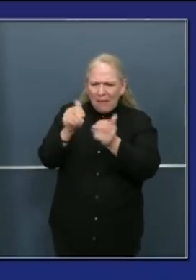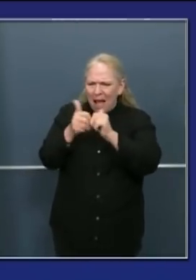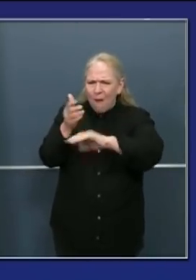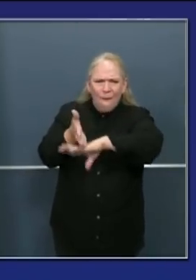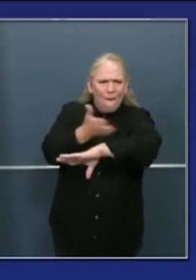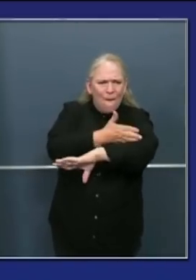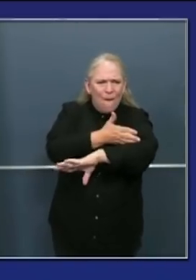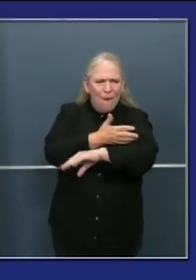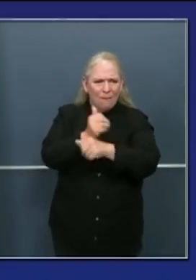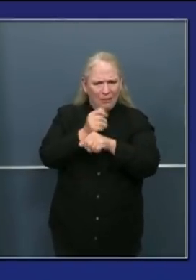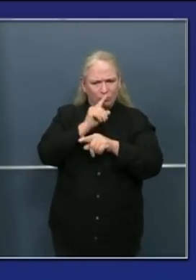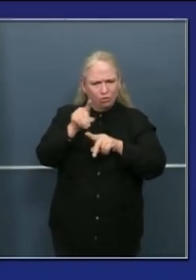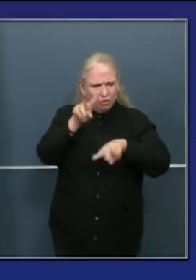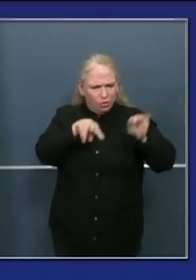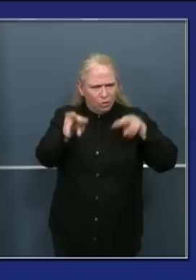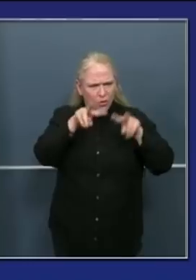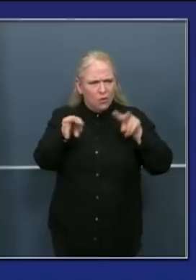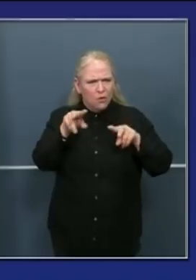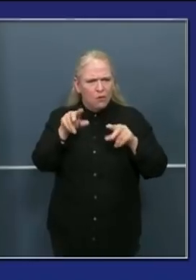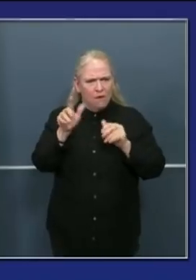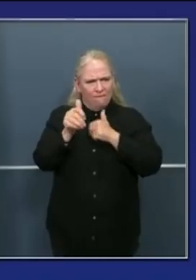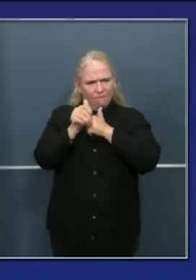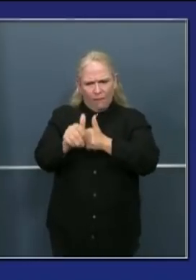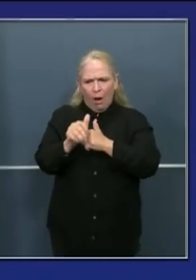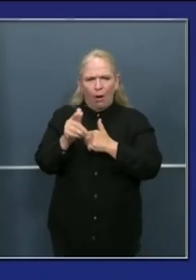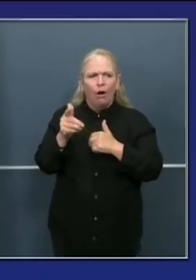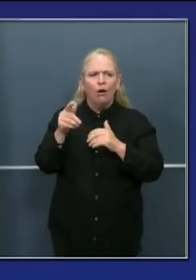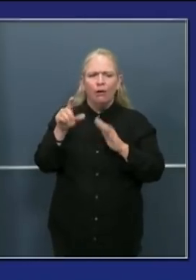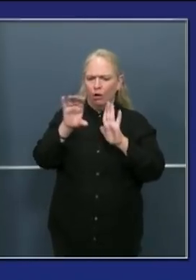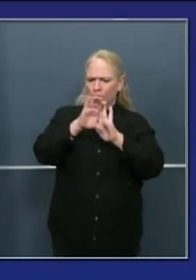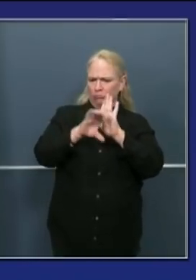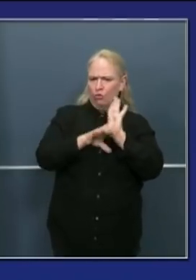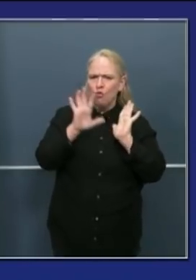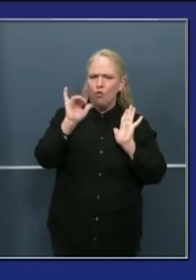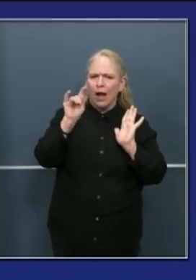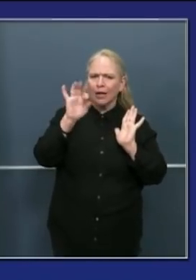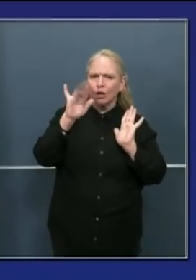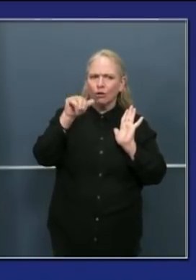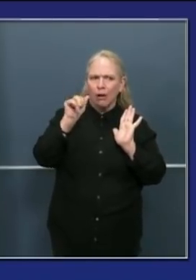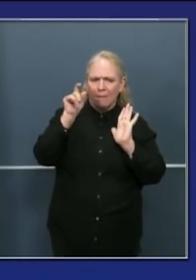ELECTED OFFICIALS WORKING IN THE COUNTY TO ADDRESS CRITERION